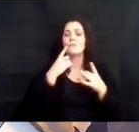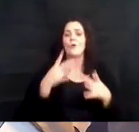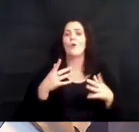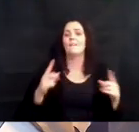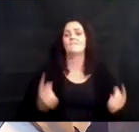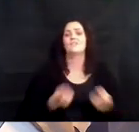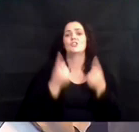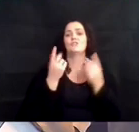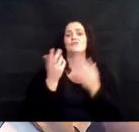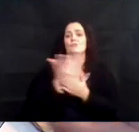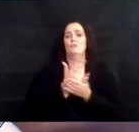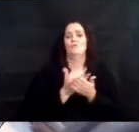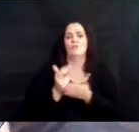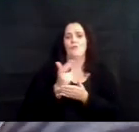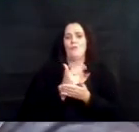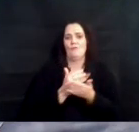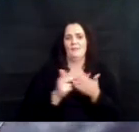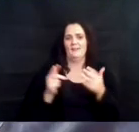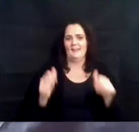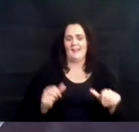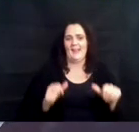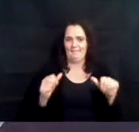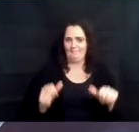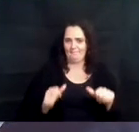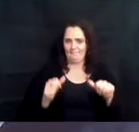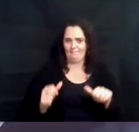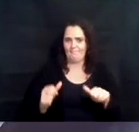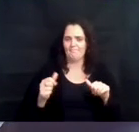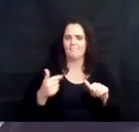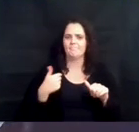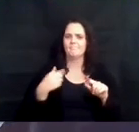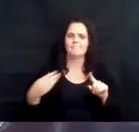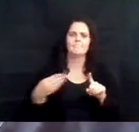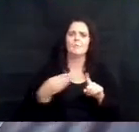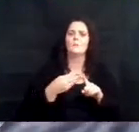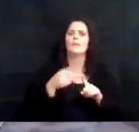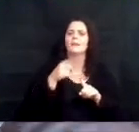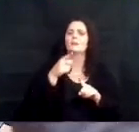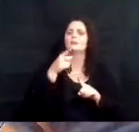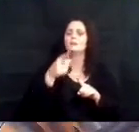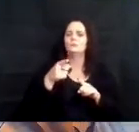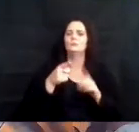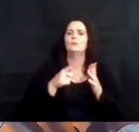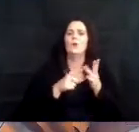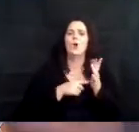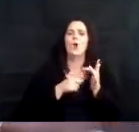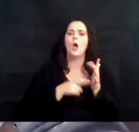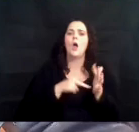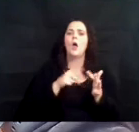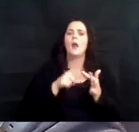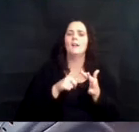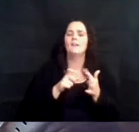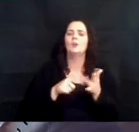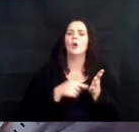very first motion drawing and we're gonna go back now to Olive Cotton's ‘Teacup Ballet’ to do our first one.